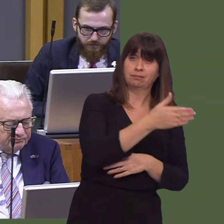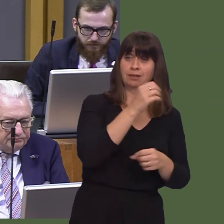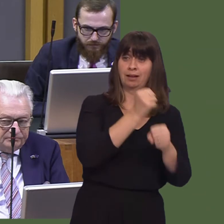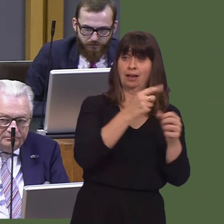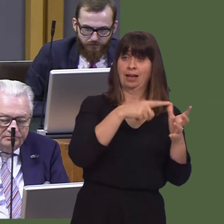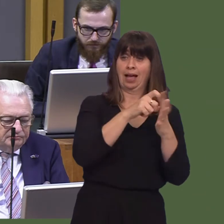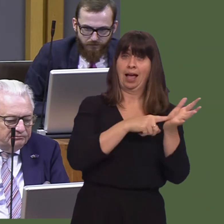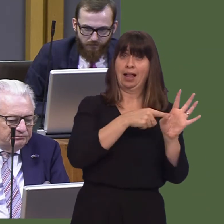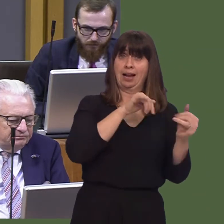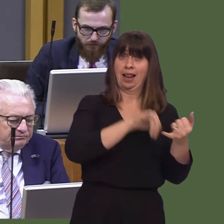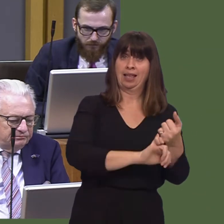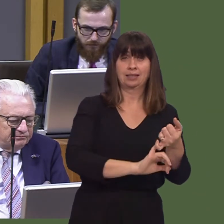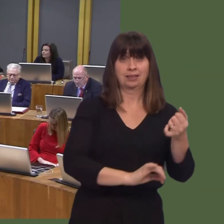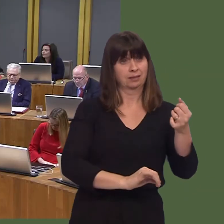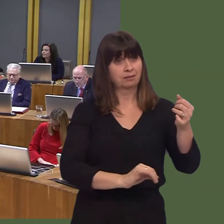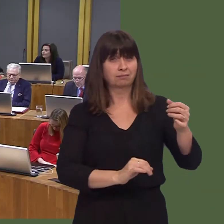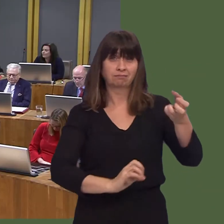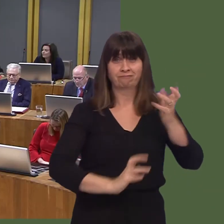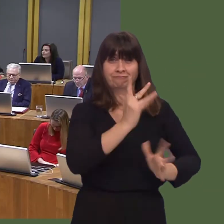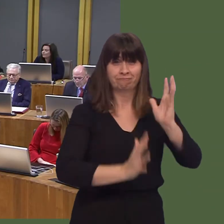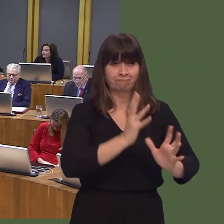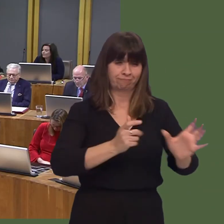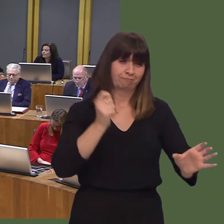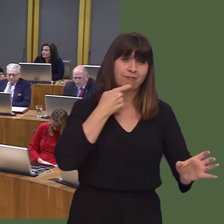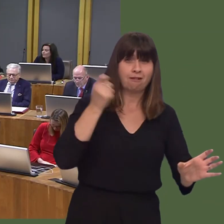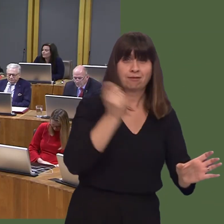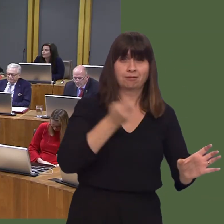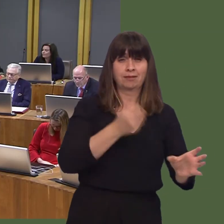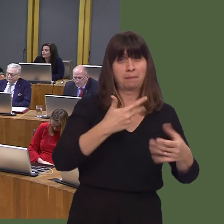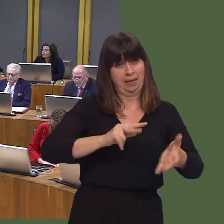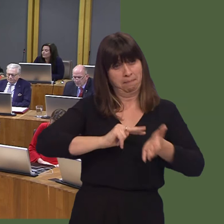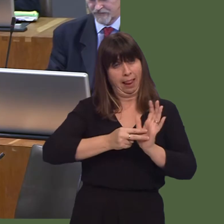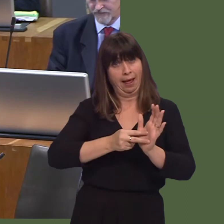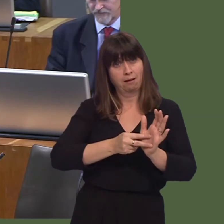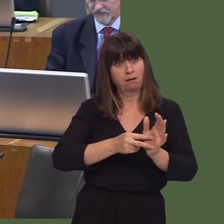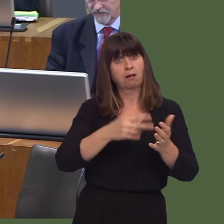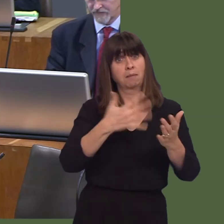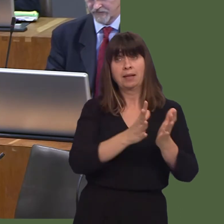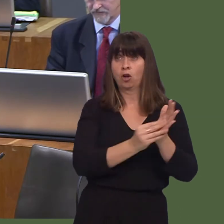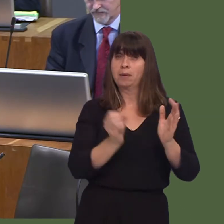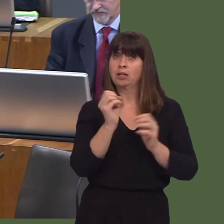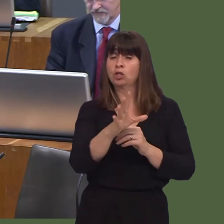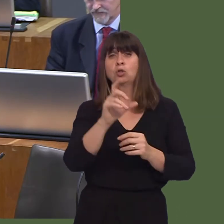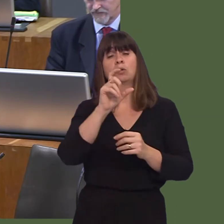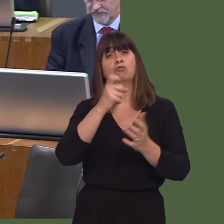June 2018 and produced a management plan for the site. This has been copied to Rhondda Cynon Taf County Borough Council, who own part of the